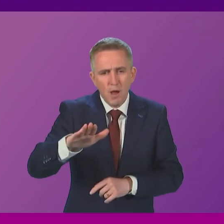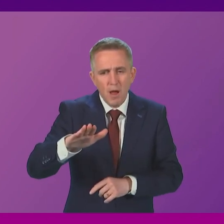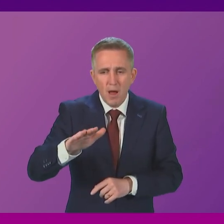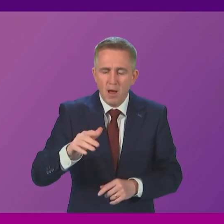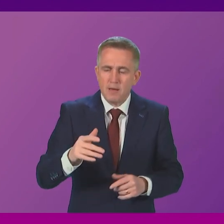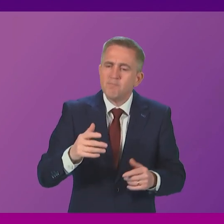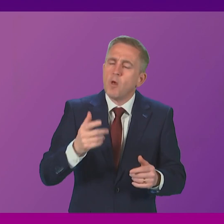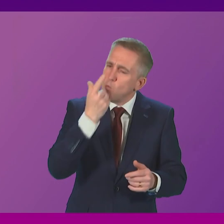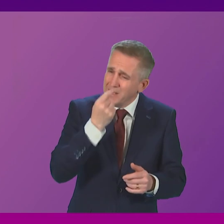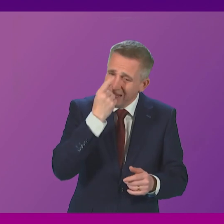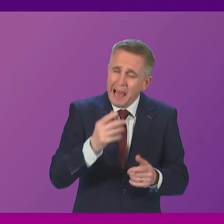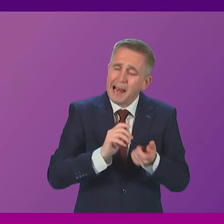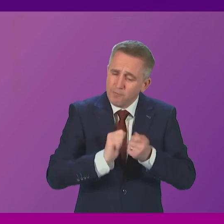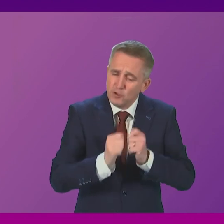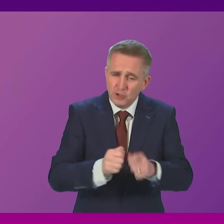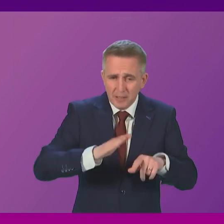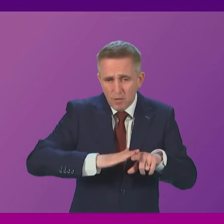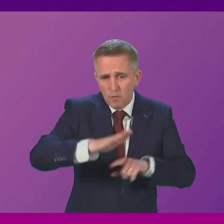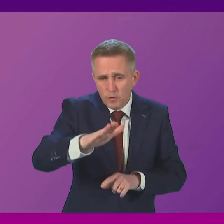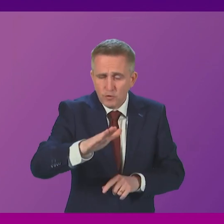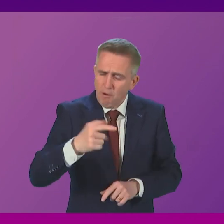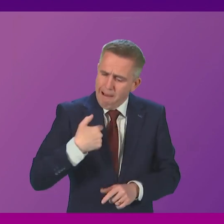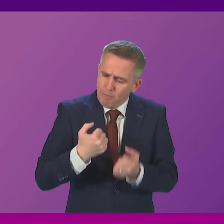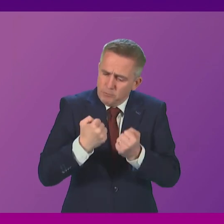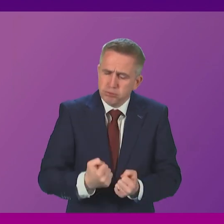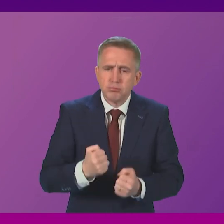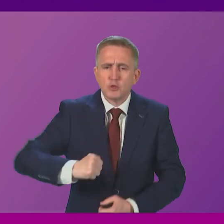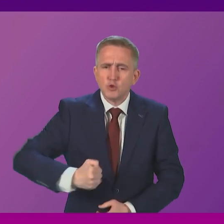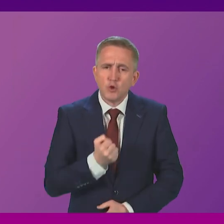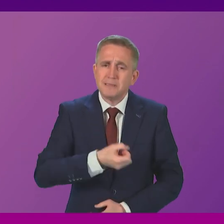Change is possible and I am determined that the Scottish Labour Party that I lead will